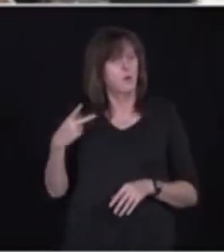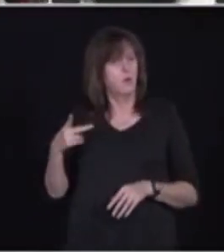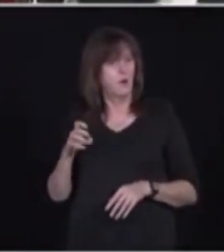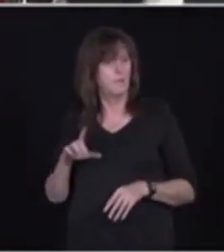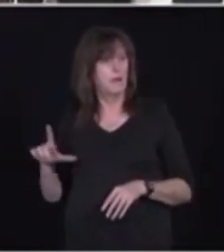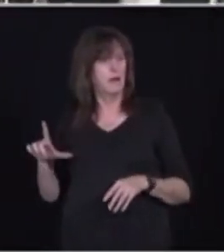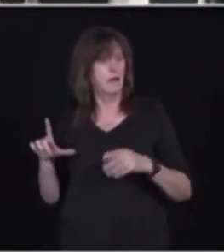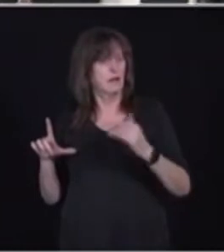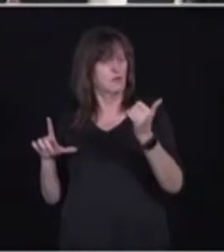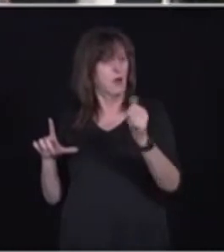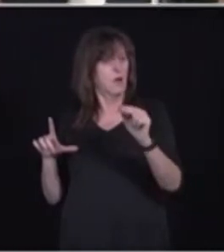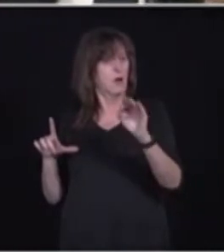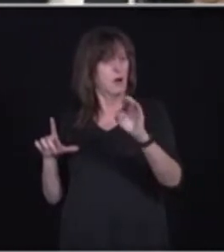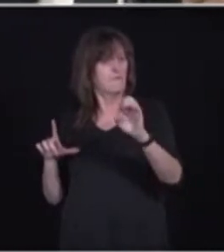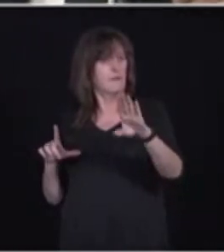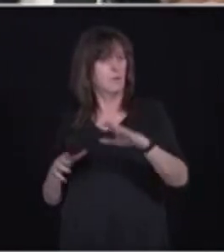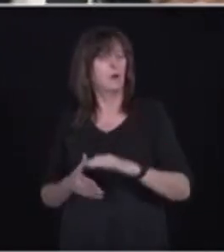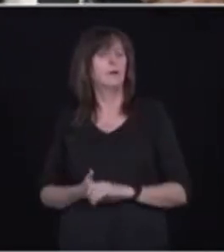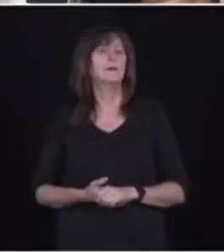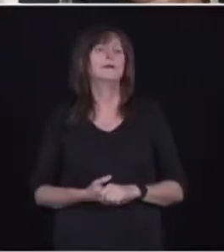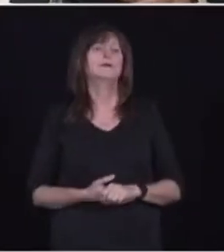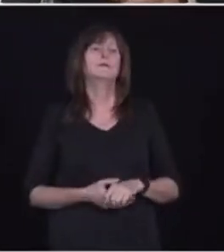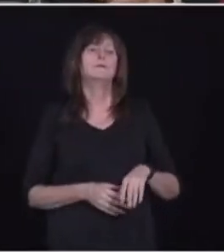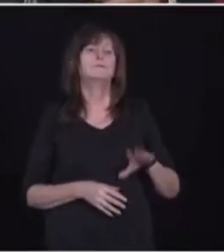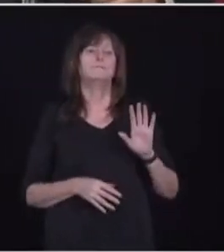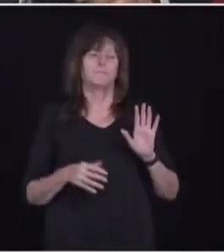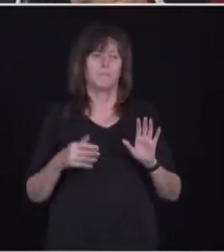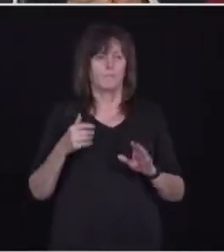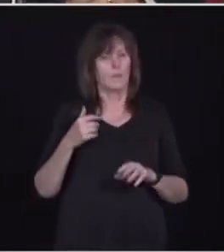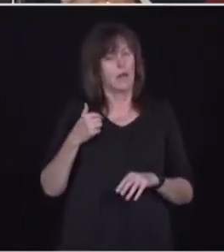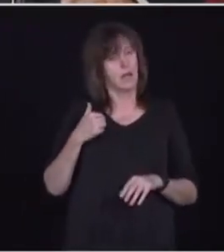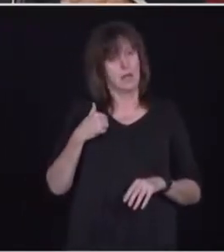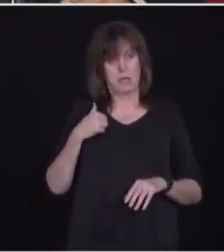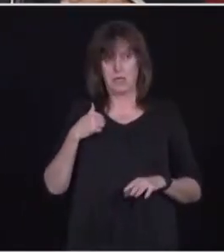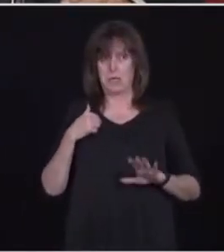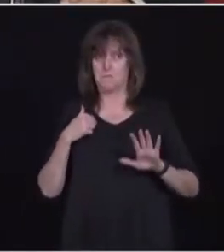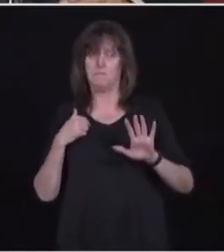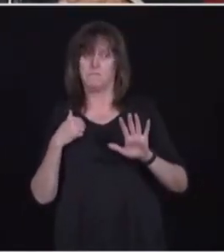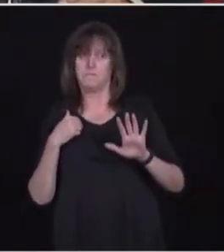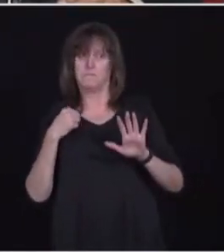down and say that lockdowns could go well into the first two months of the year?